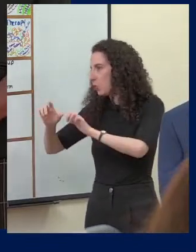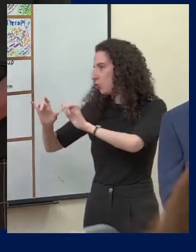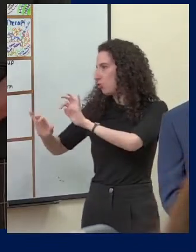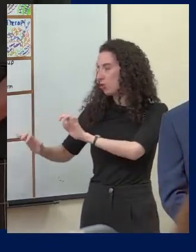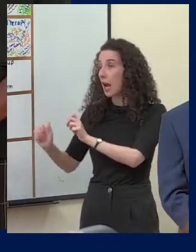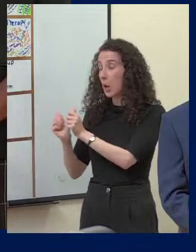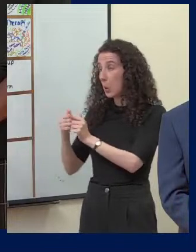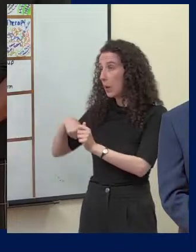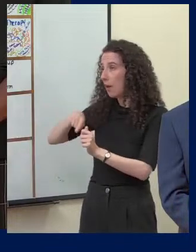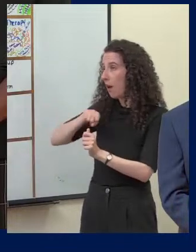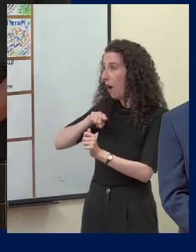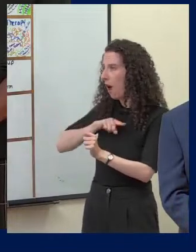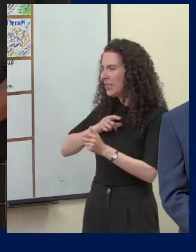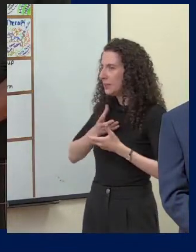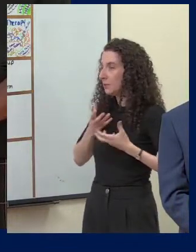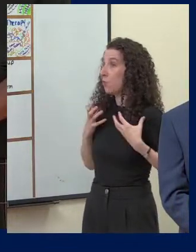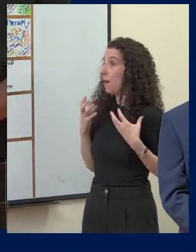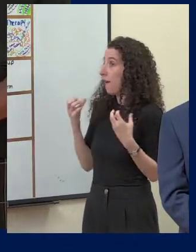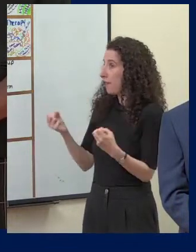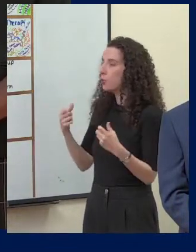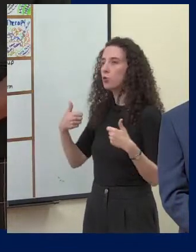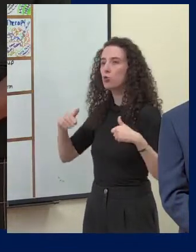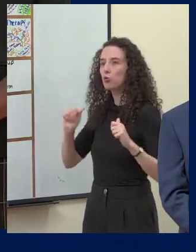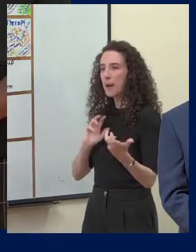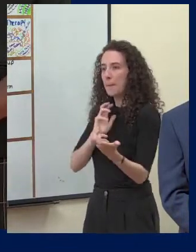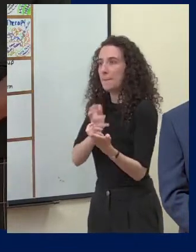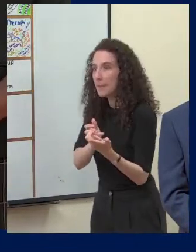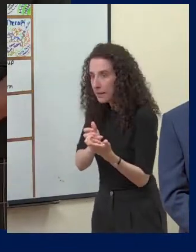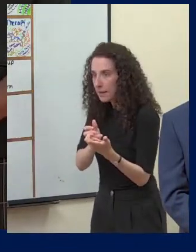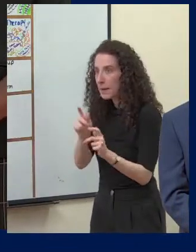not only meeting people where they are in that moment of crisis but so that we are building